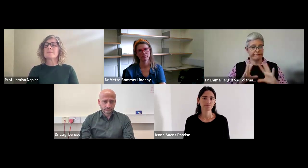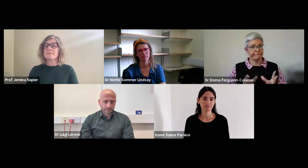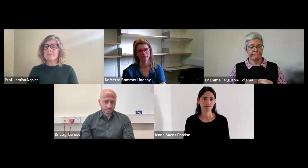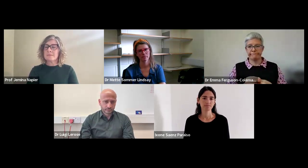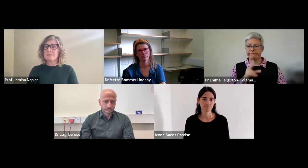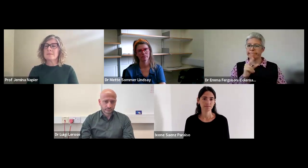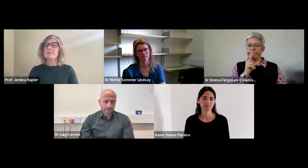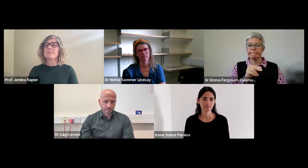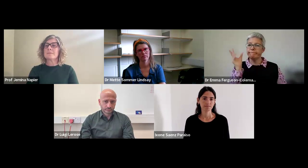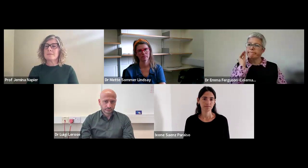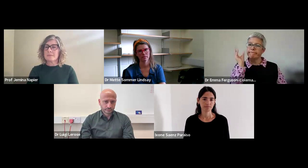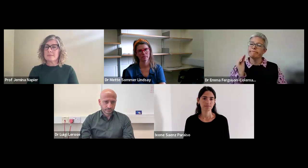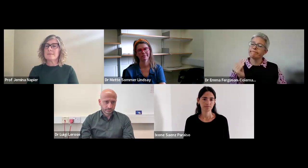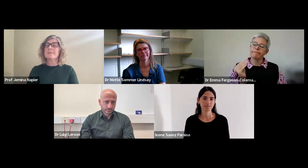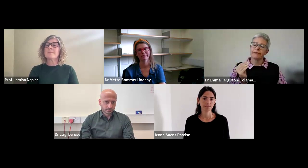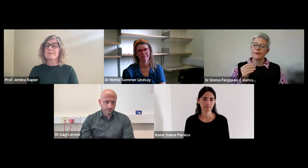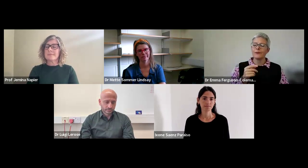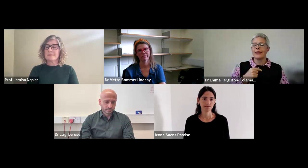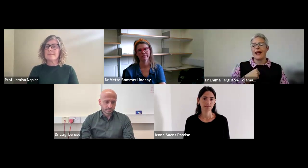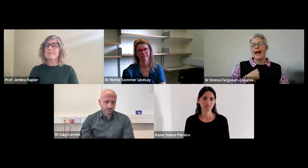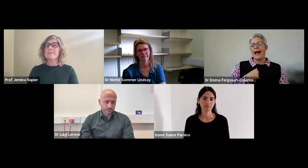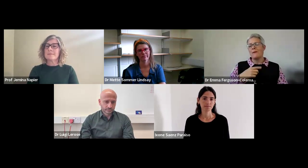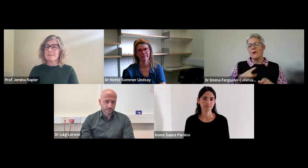they are within that environment, and they are you in that environment,